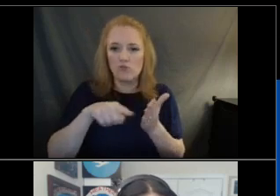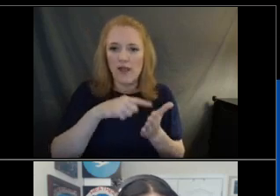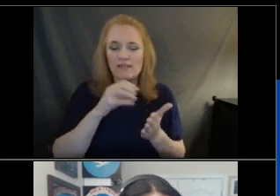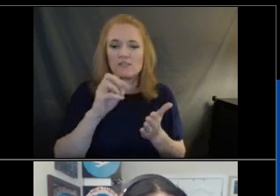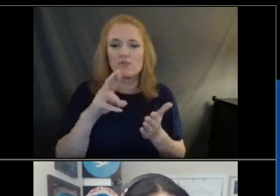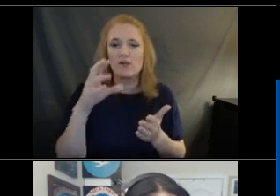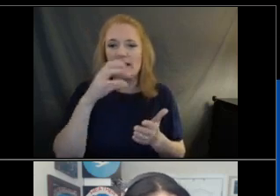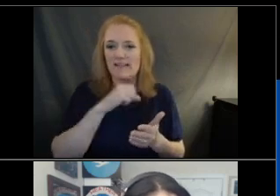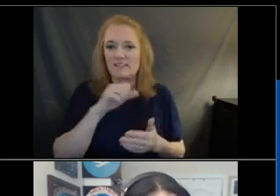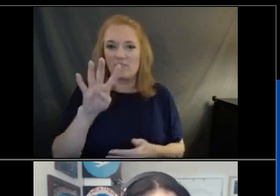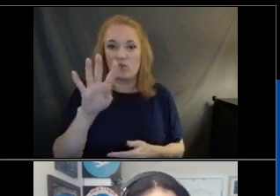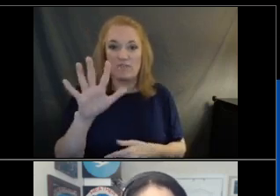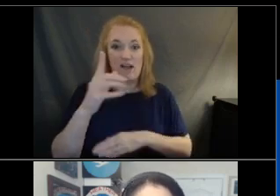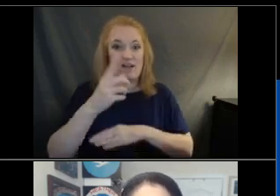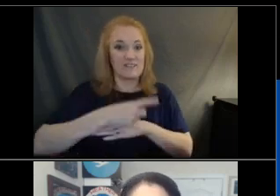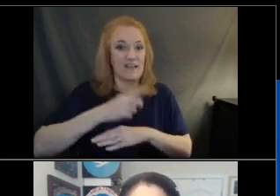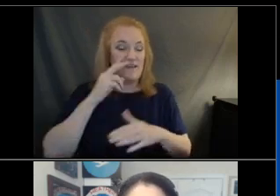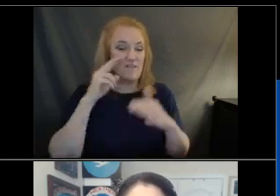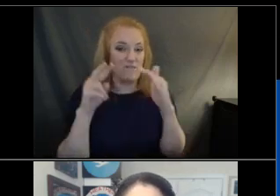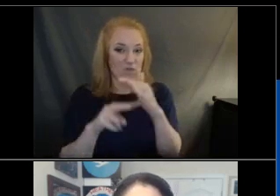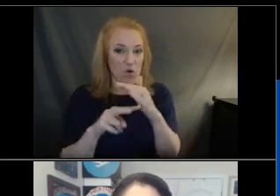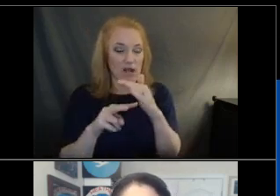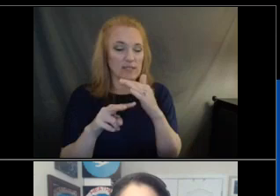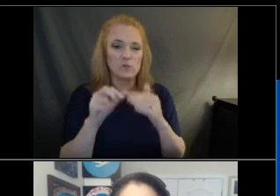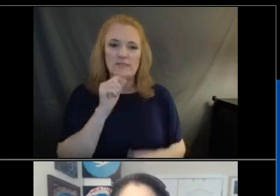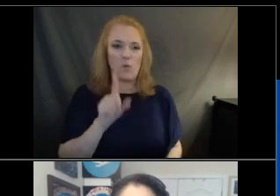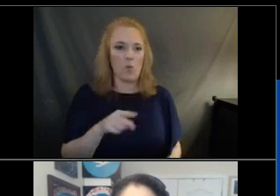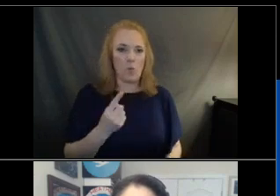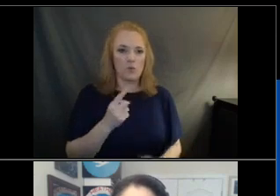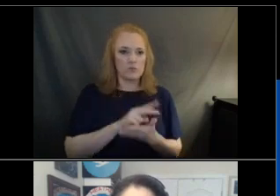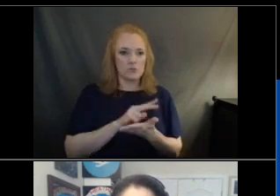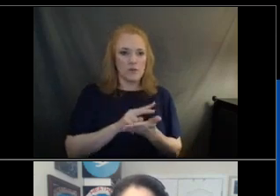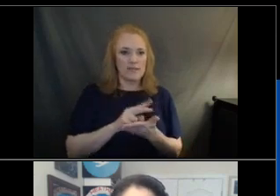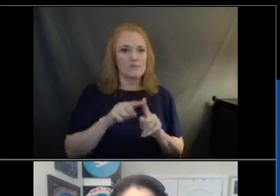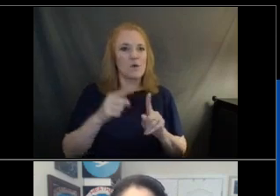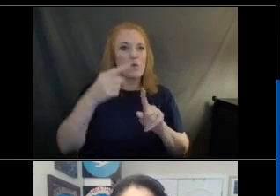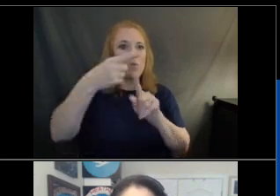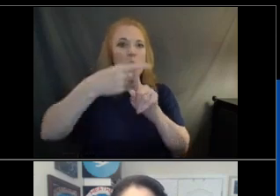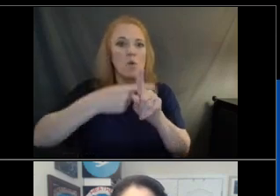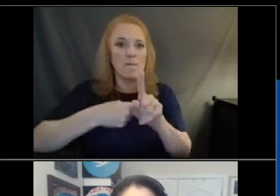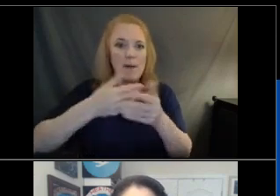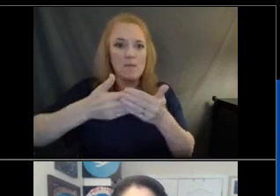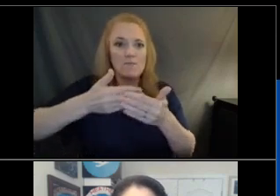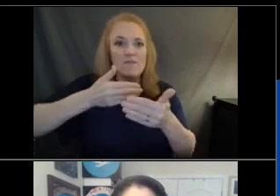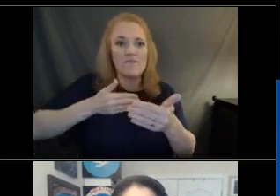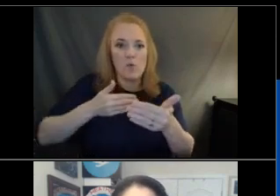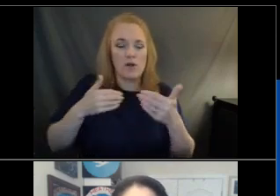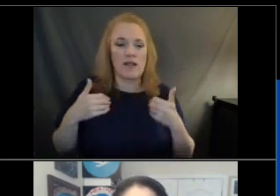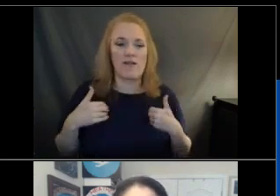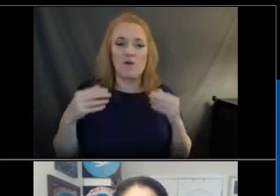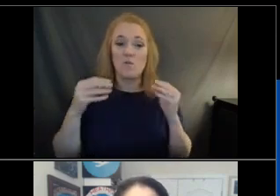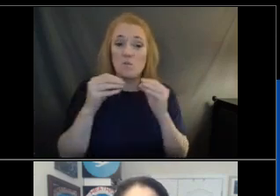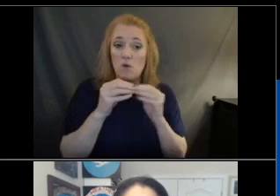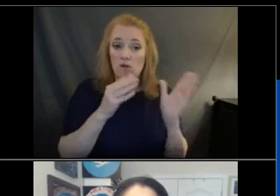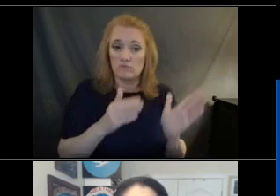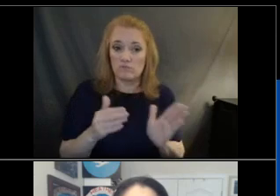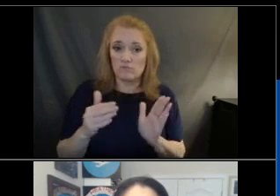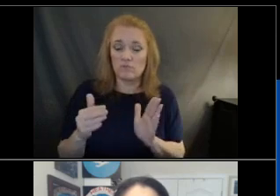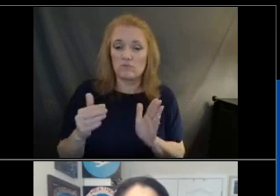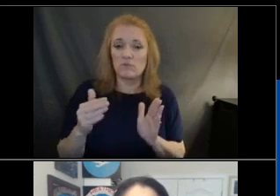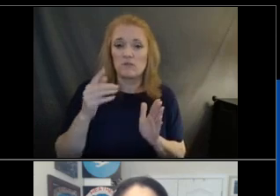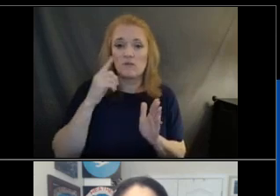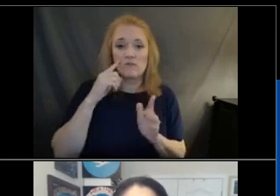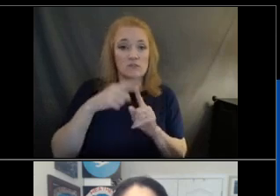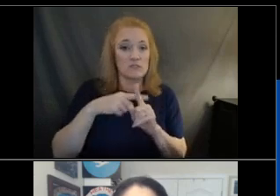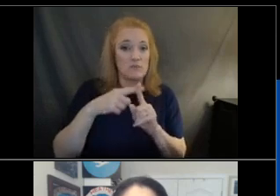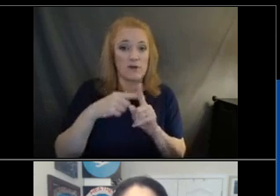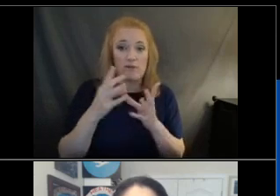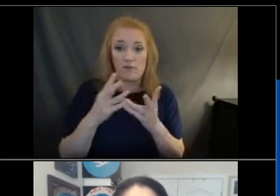to extend out beyond two weeks to a month or so to provide some granularity and temporal resolution?